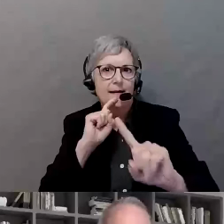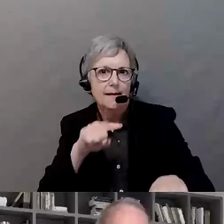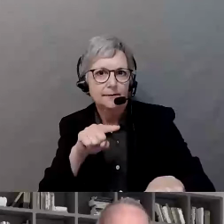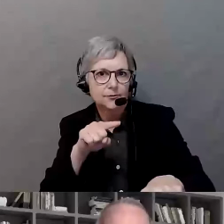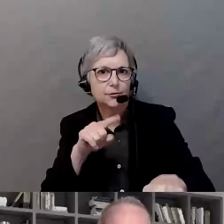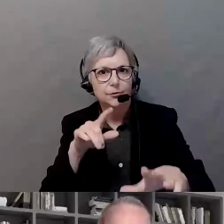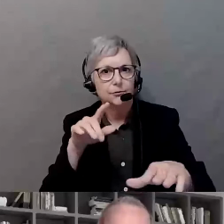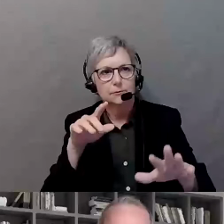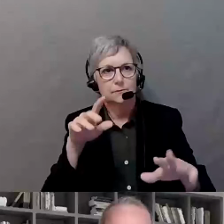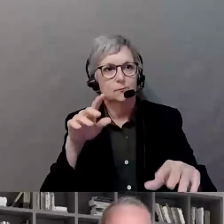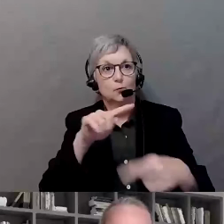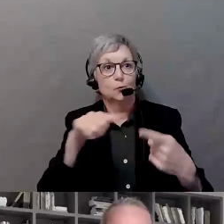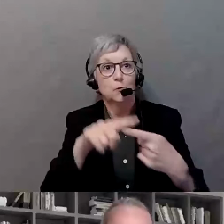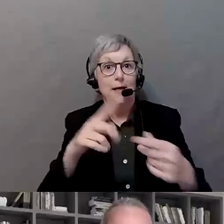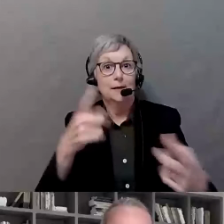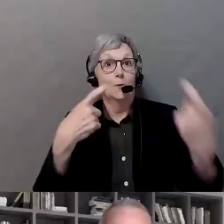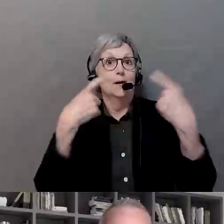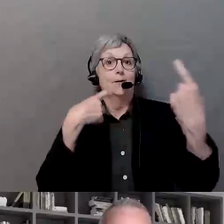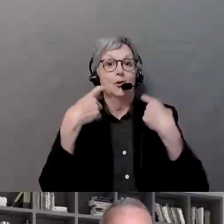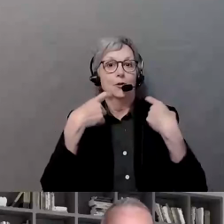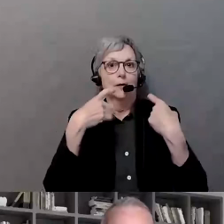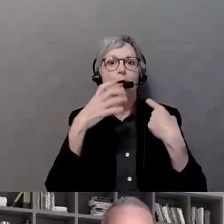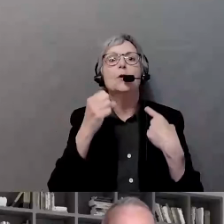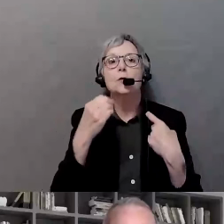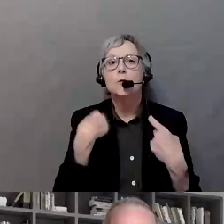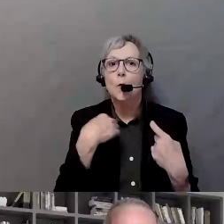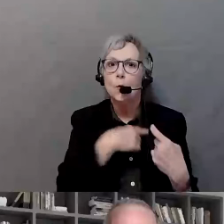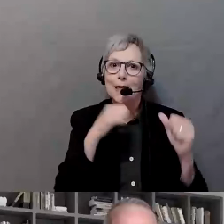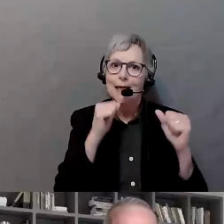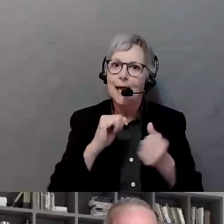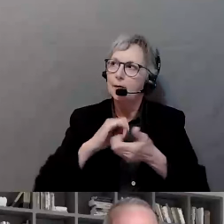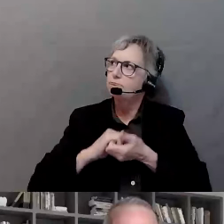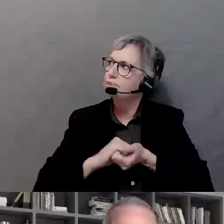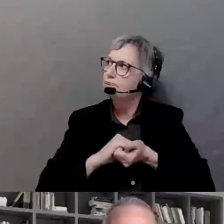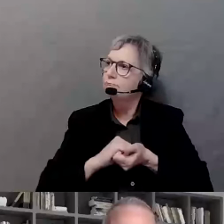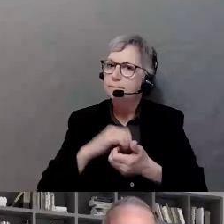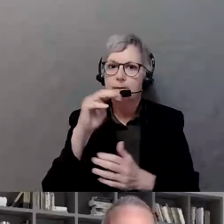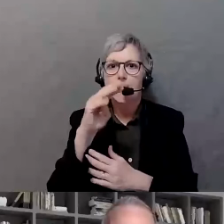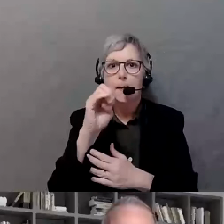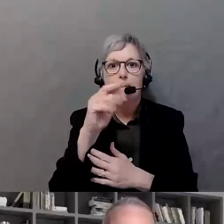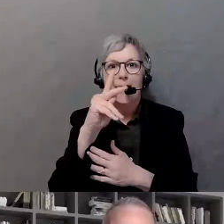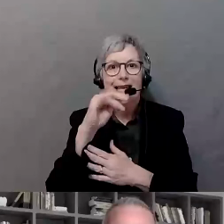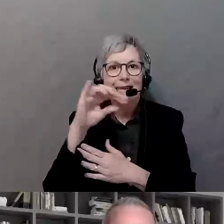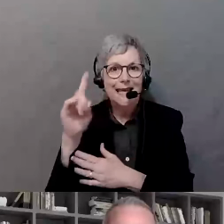TO SO THAT WE CAN ENGAGE MEDICAID PARTNERS AND OTHERS IN TERMS OF MAKING THESE SYSTEMS SUSTAINABLE.